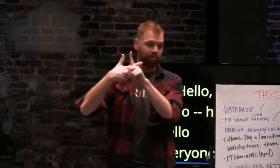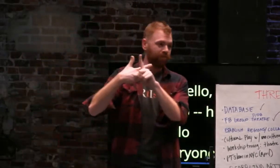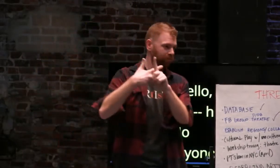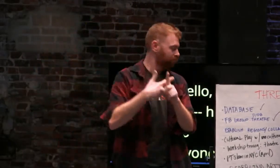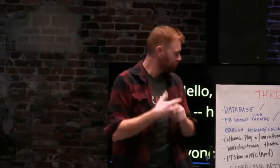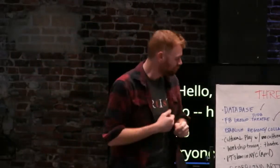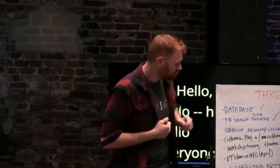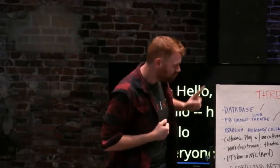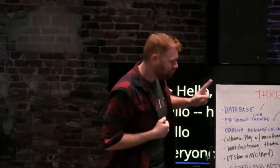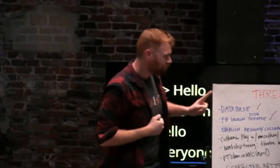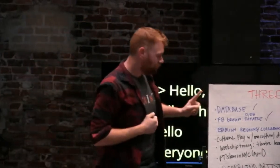In three months,